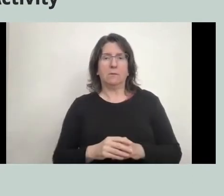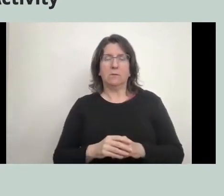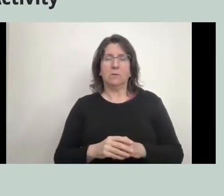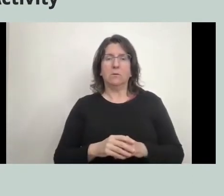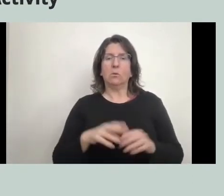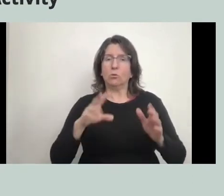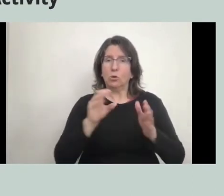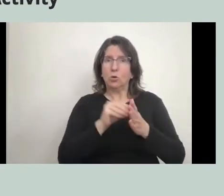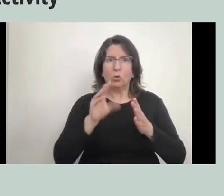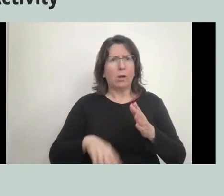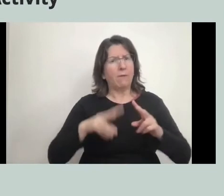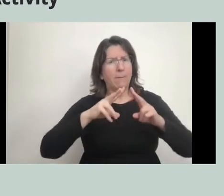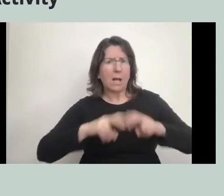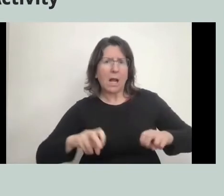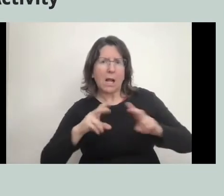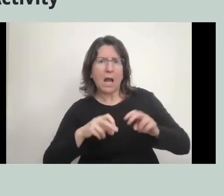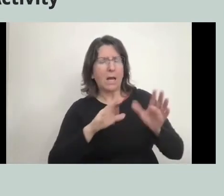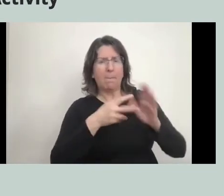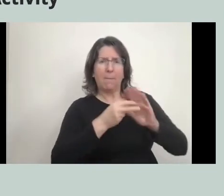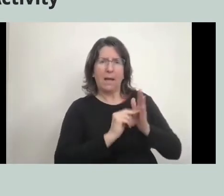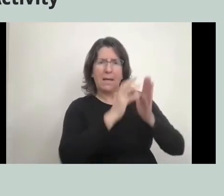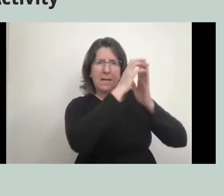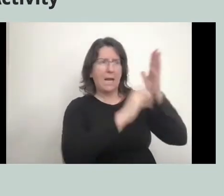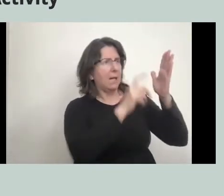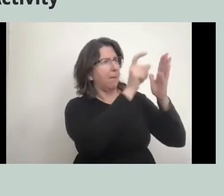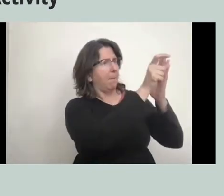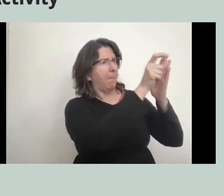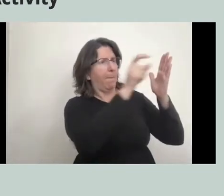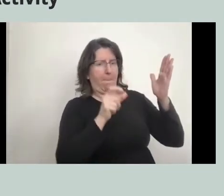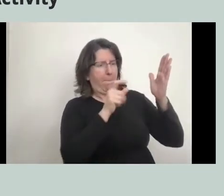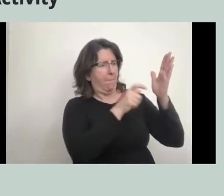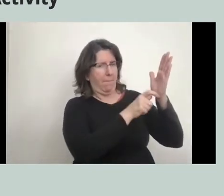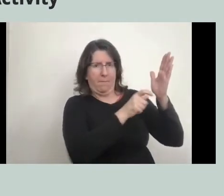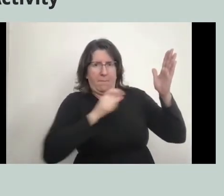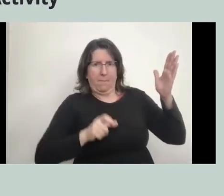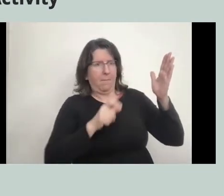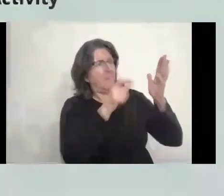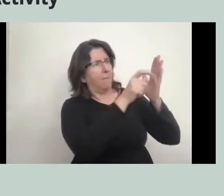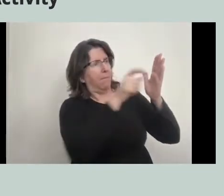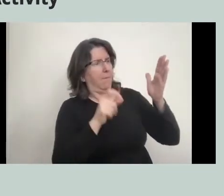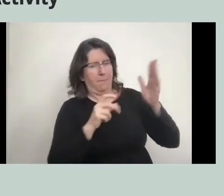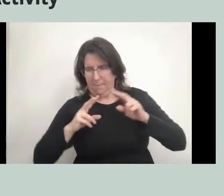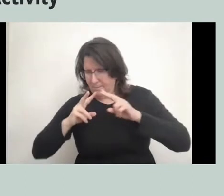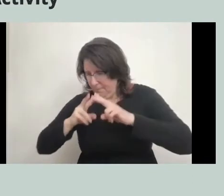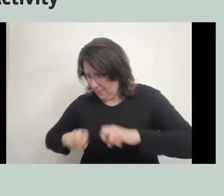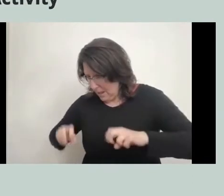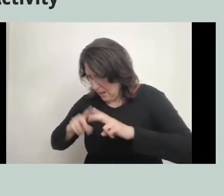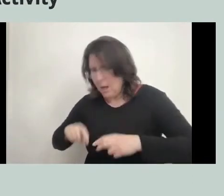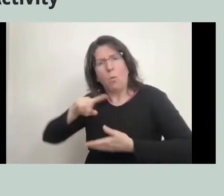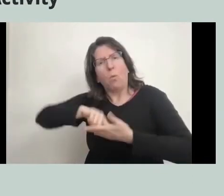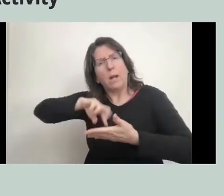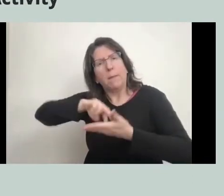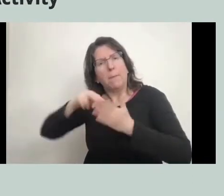The students have to take some time to analyze the different targeted elements - which would be removed from the text -